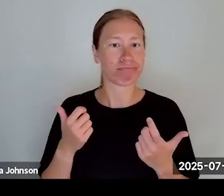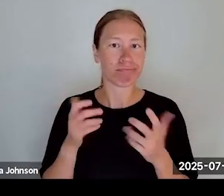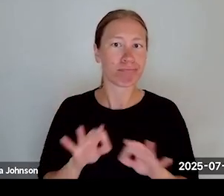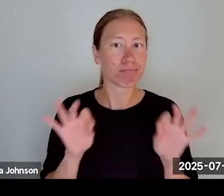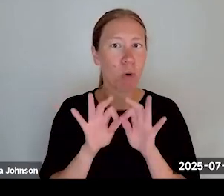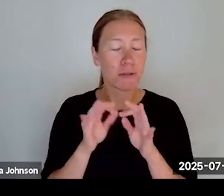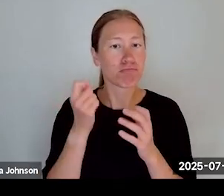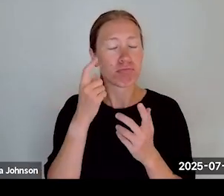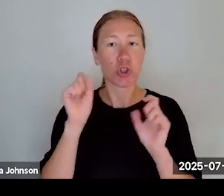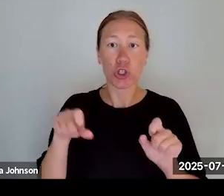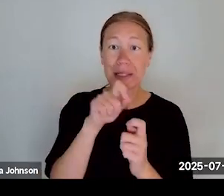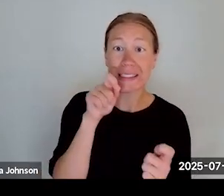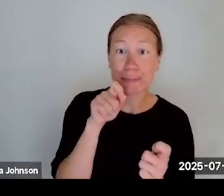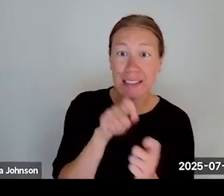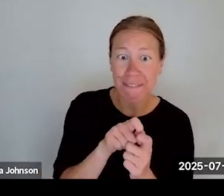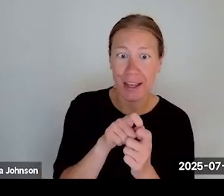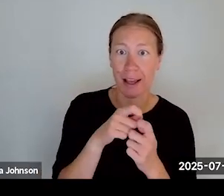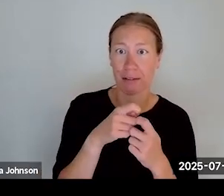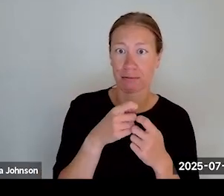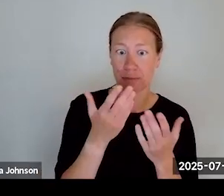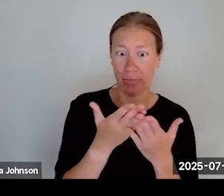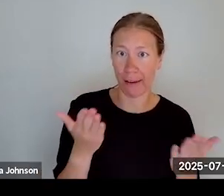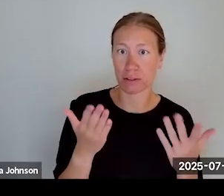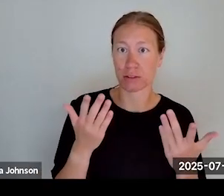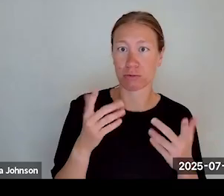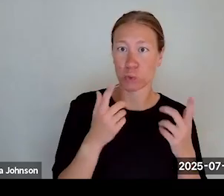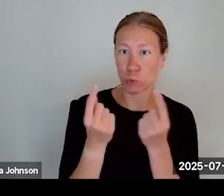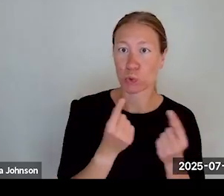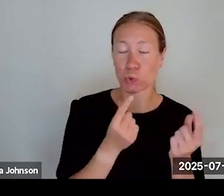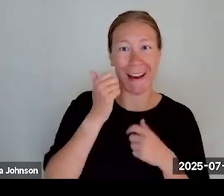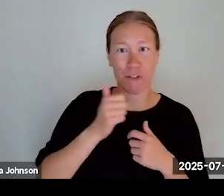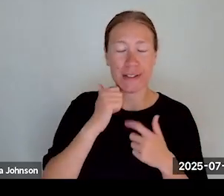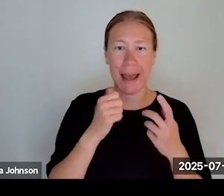like those that are on the left side of the screen. These are activities like bending,